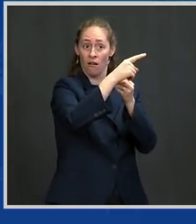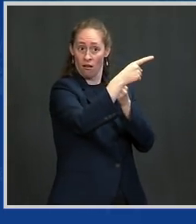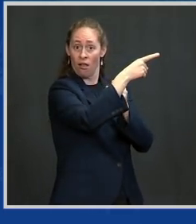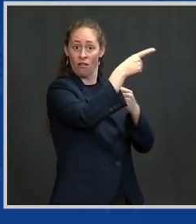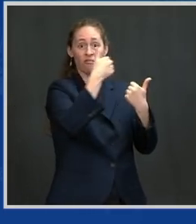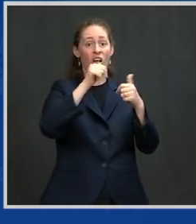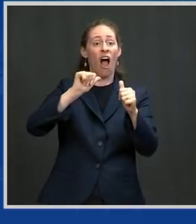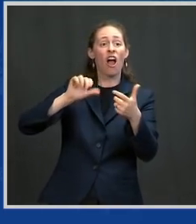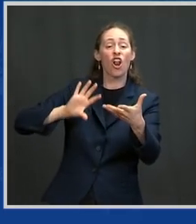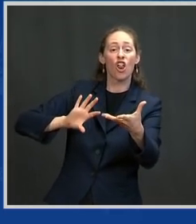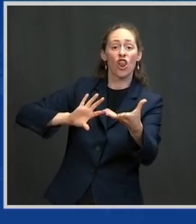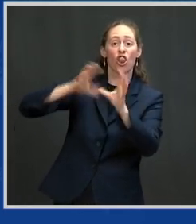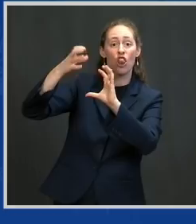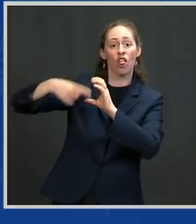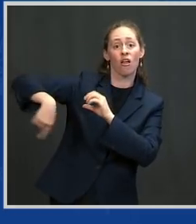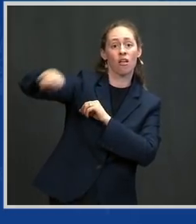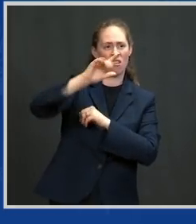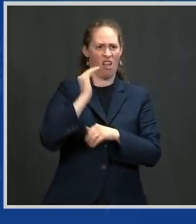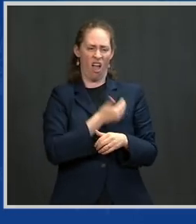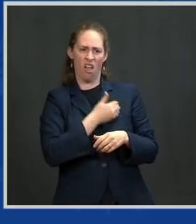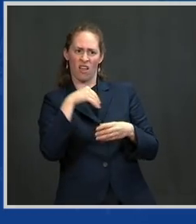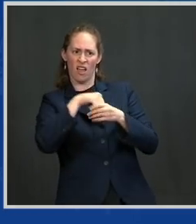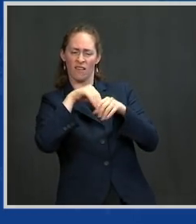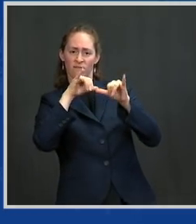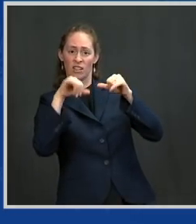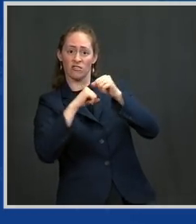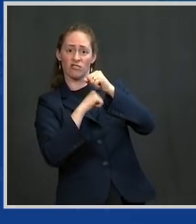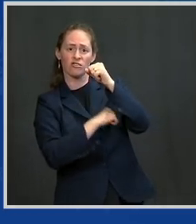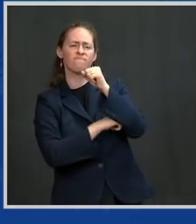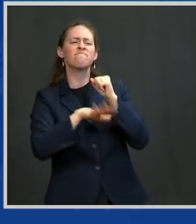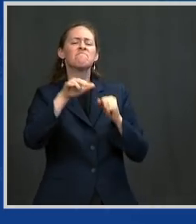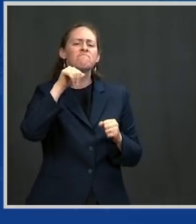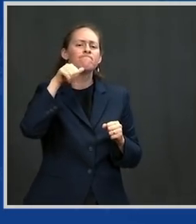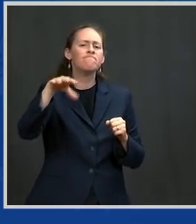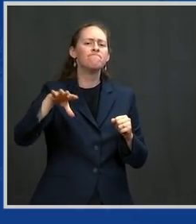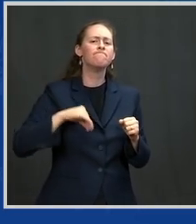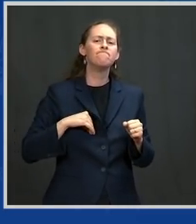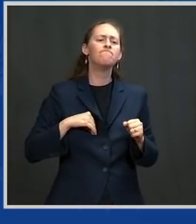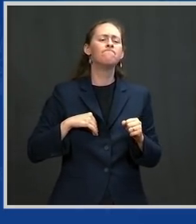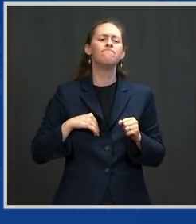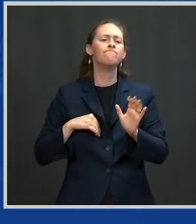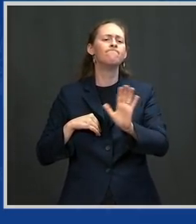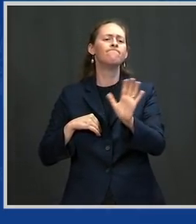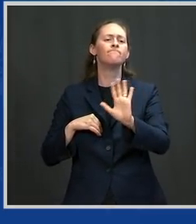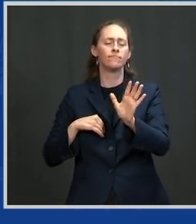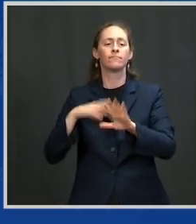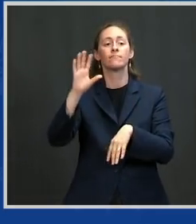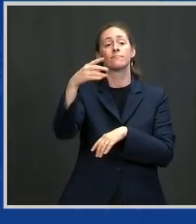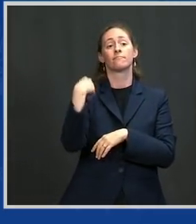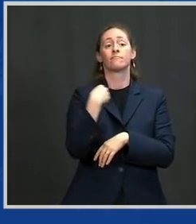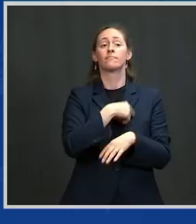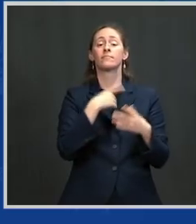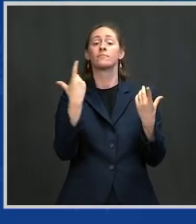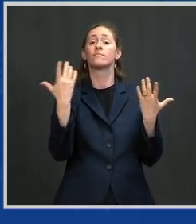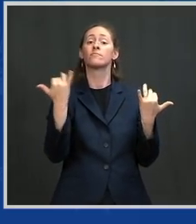And we adopted a Climate Security Action Plan -- which, several years ago, people thought we would never would do --